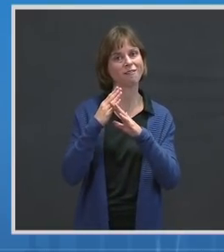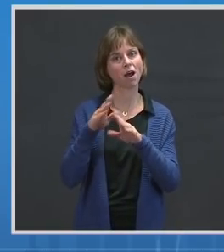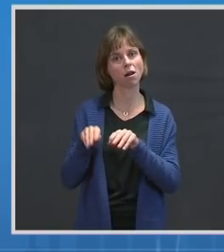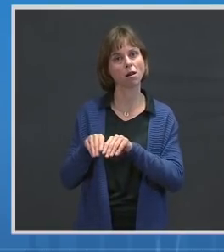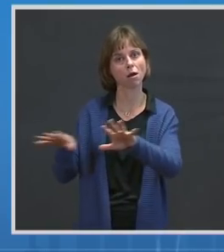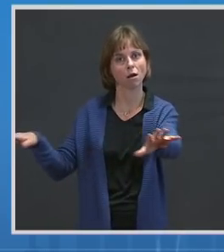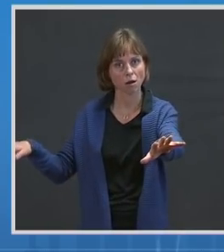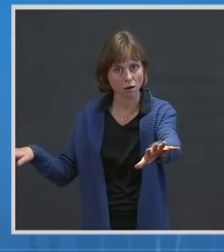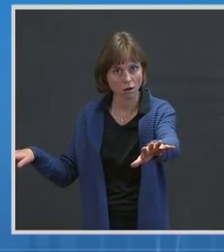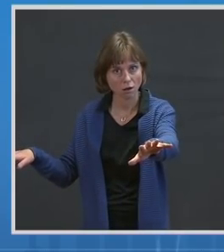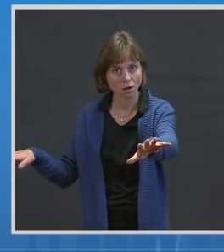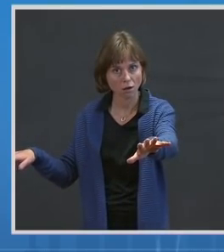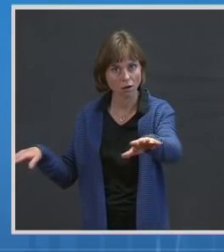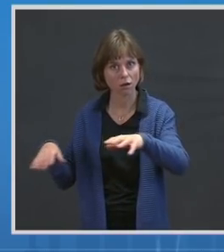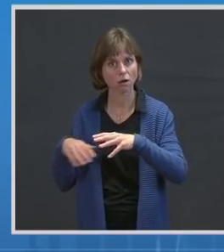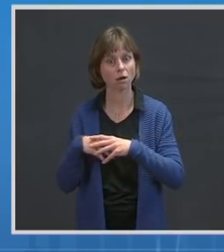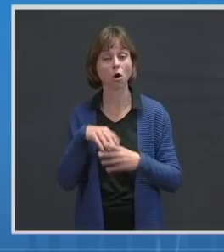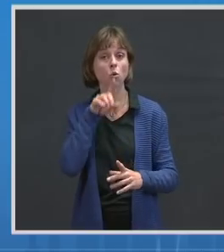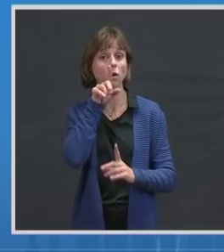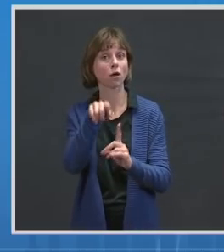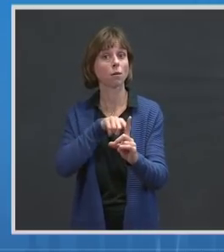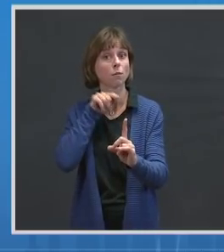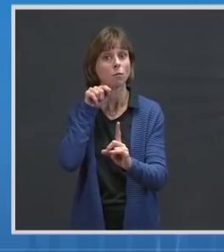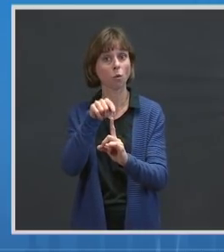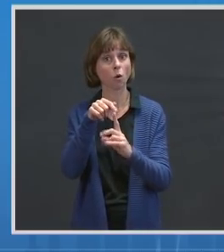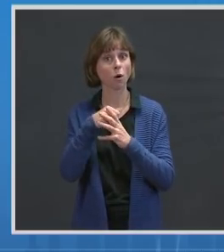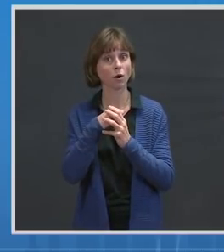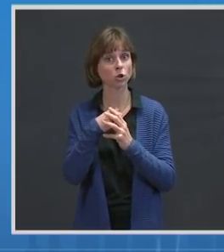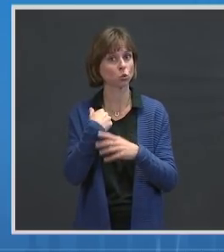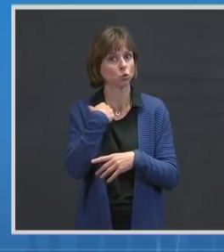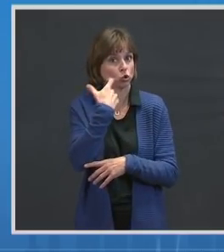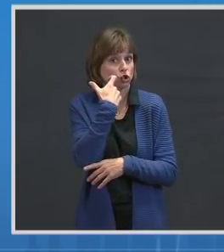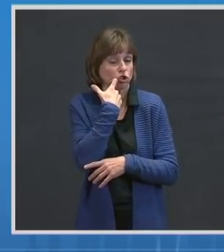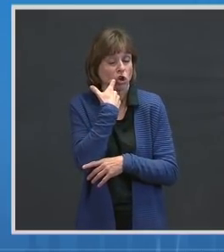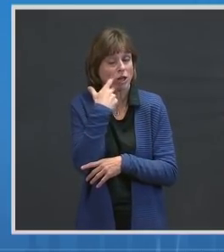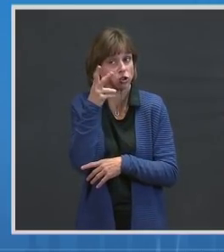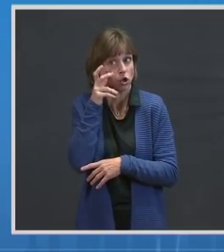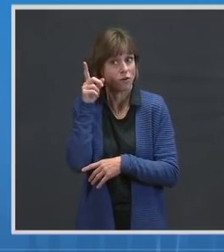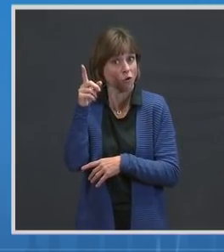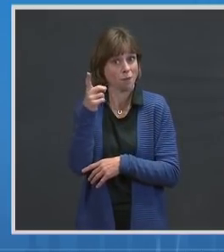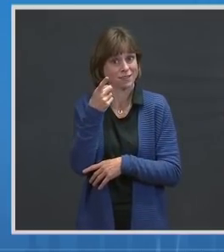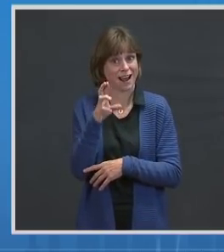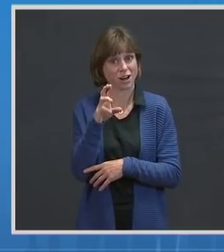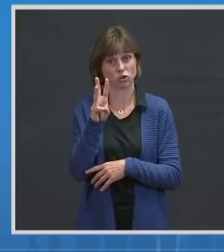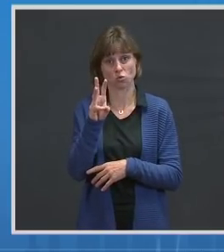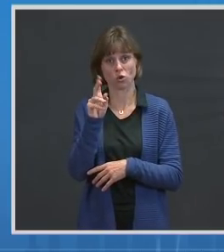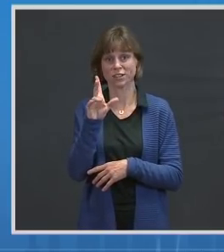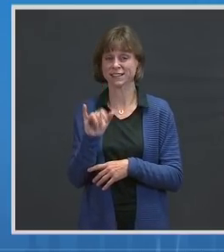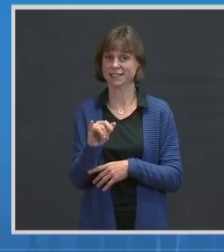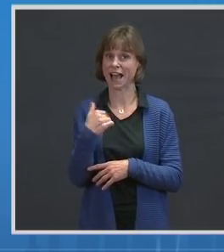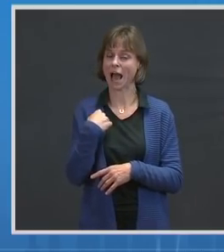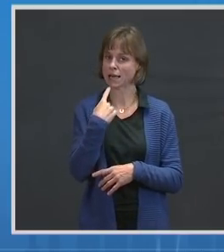So the bottom-line message is one that you just heard from Dr. Walensky that I said the last few times